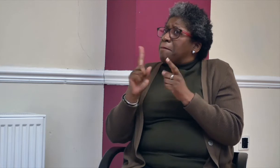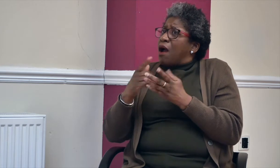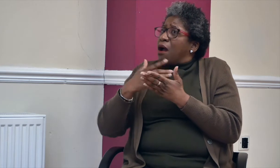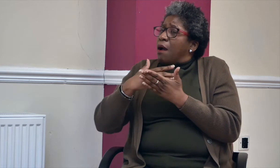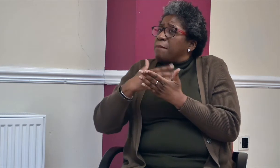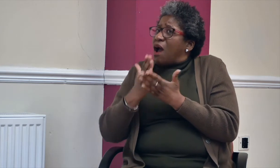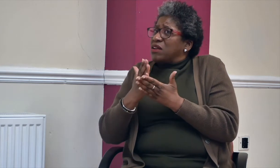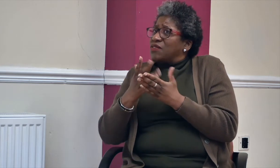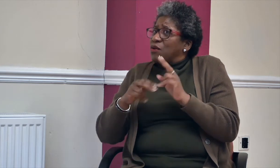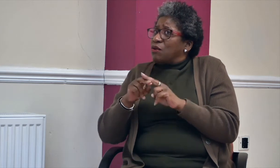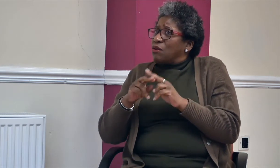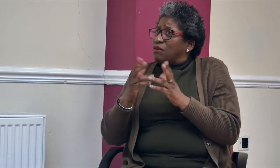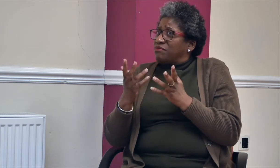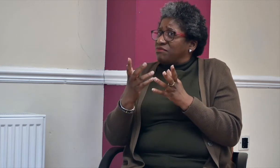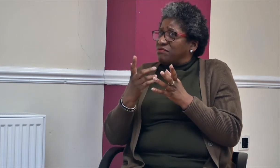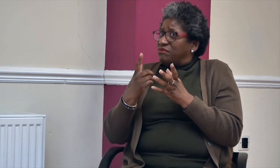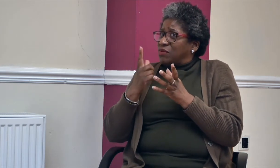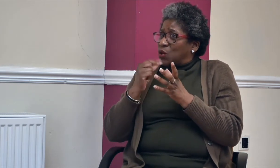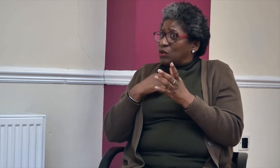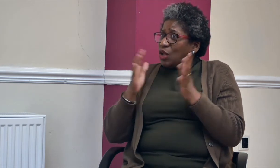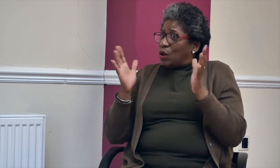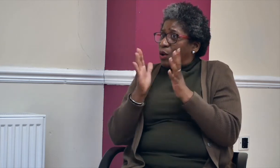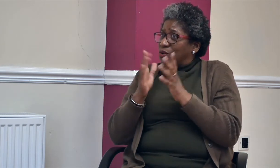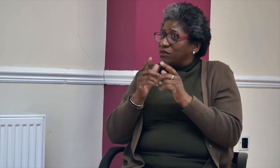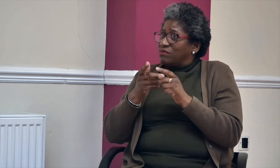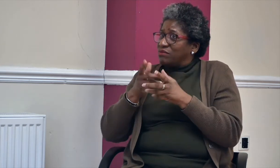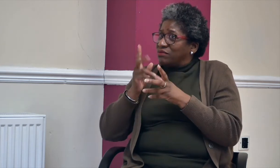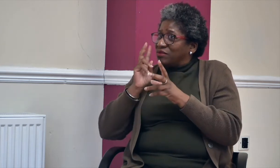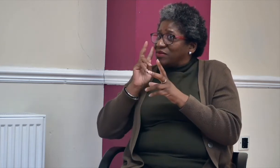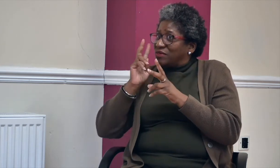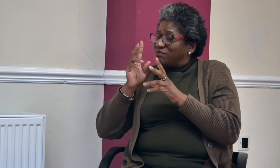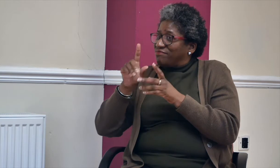But a part of it was being close enough